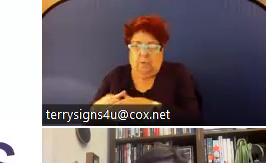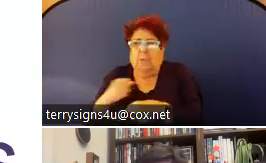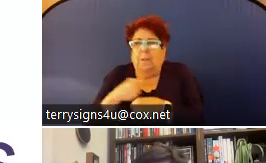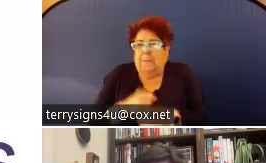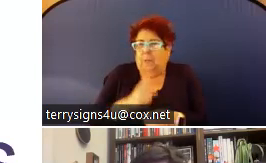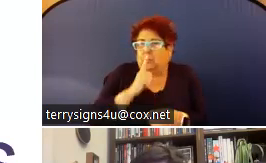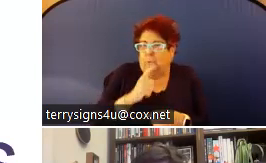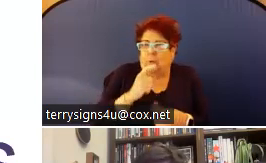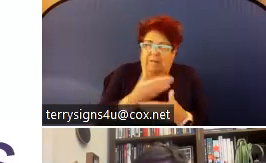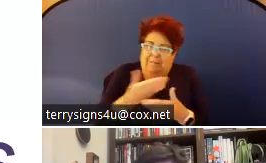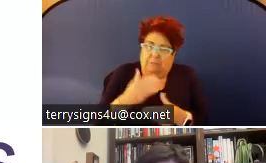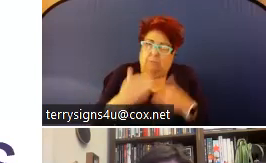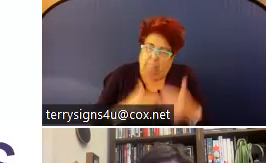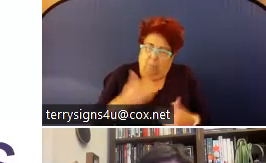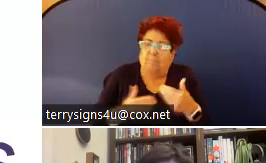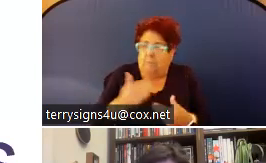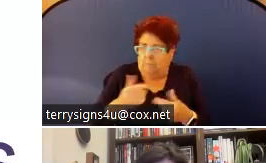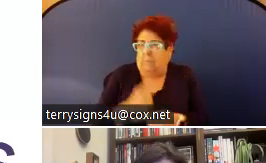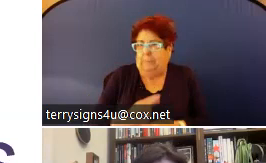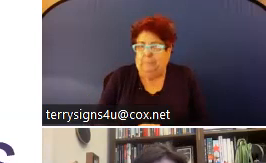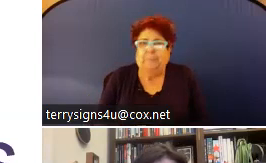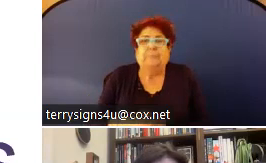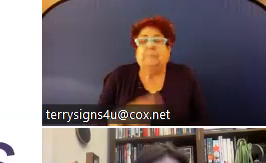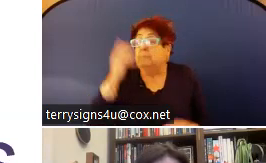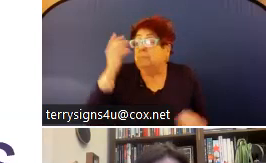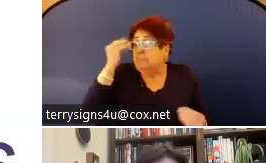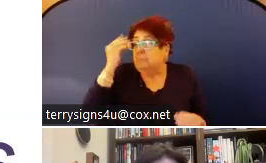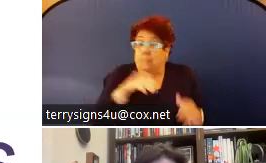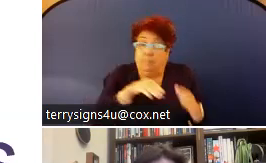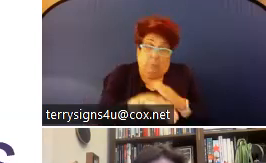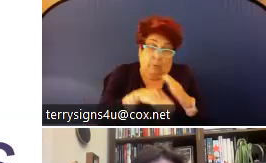And finally, thinking about accessible technology as a tool is really important